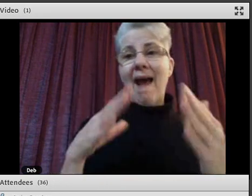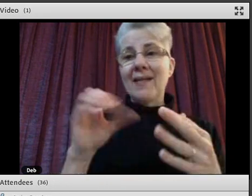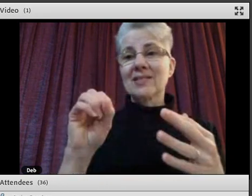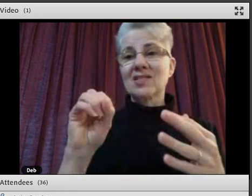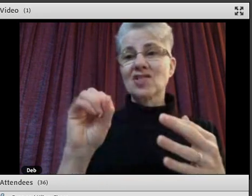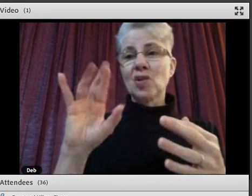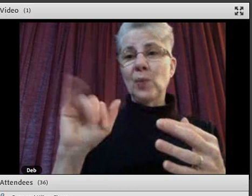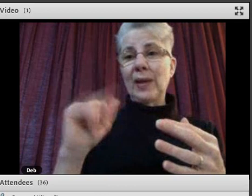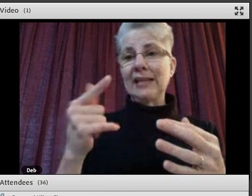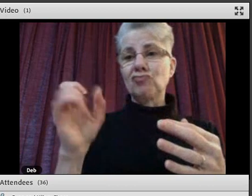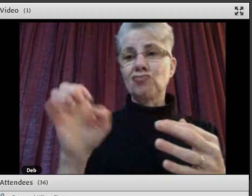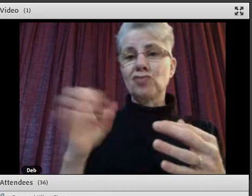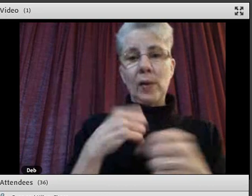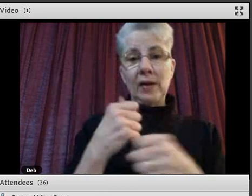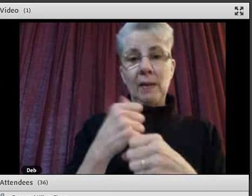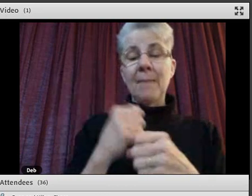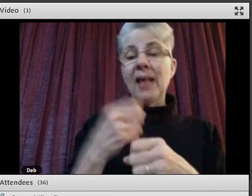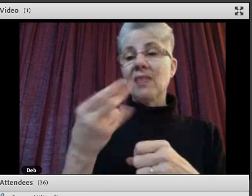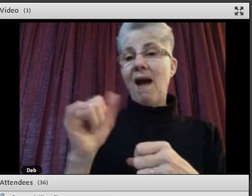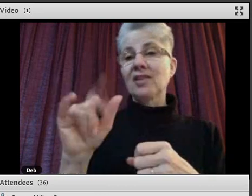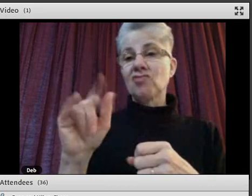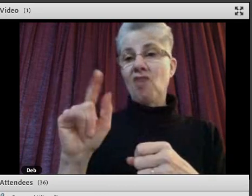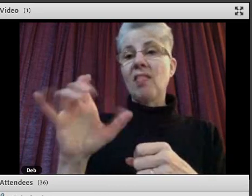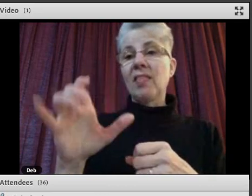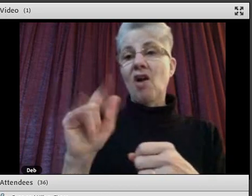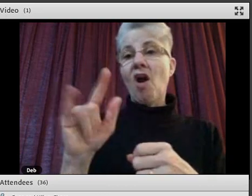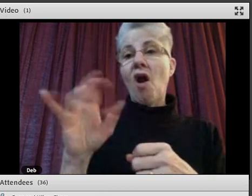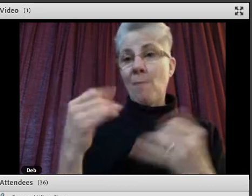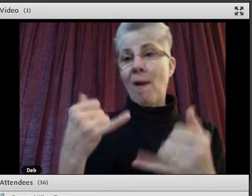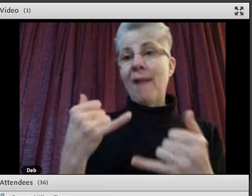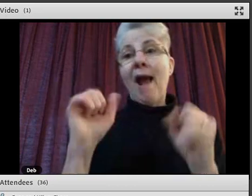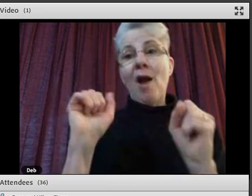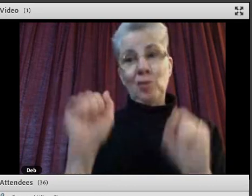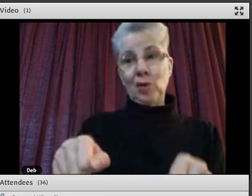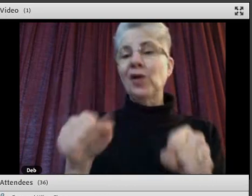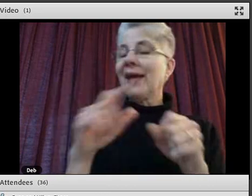so we could probably make this hydraulic arm right now.